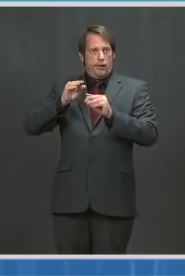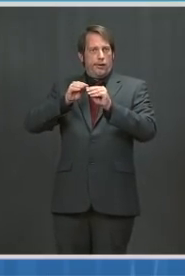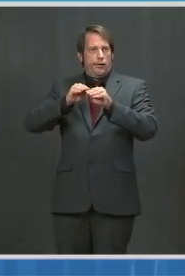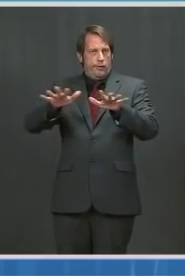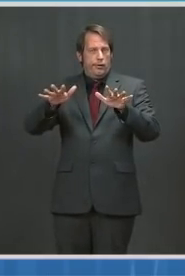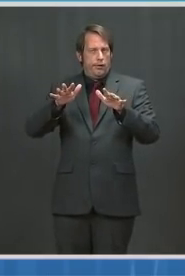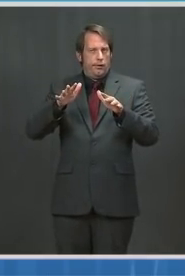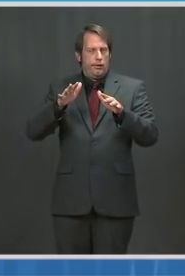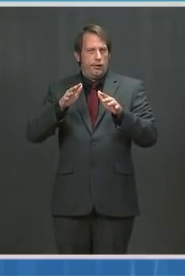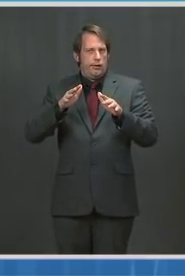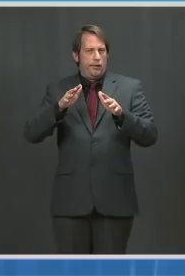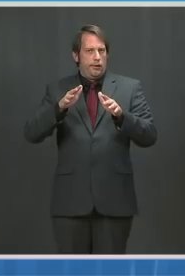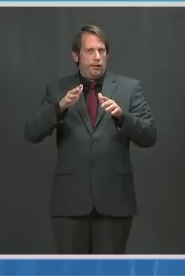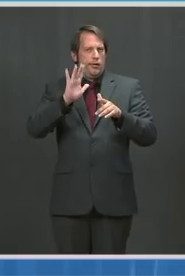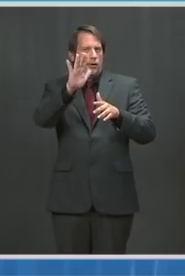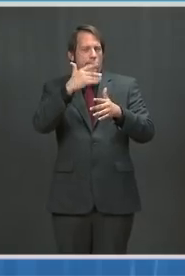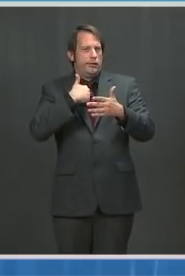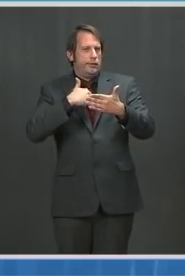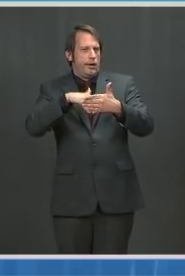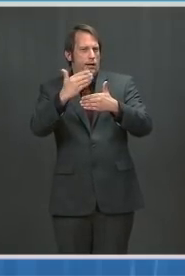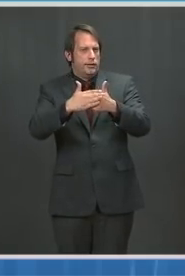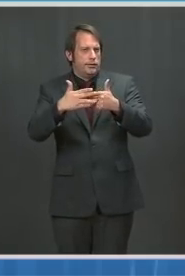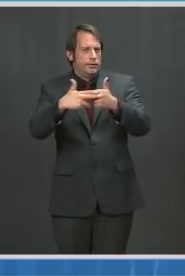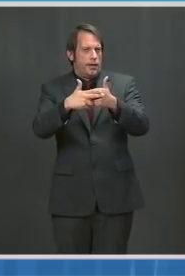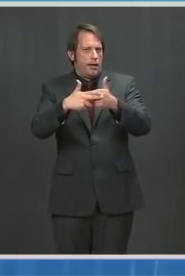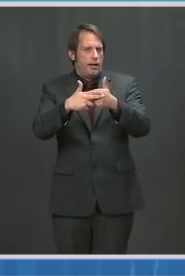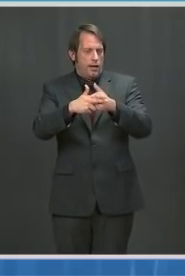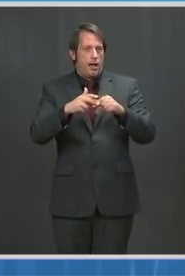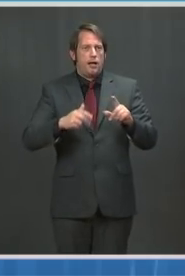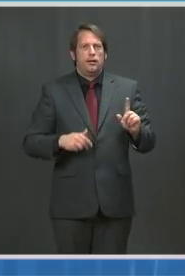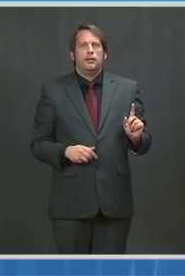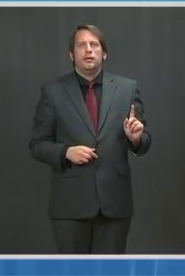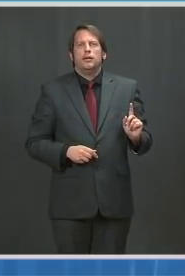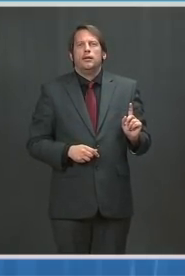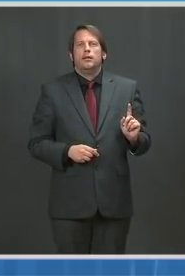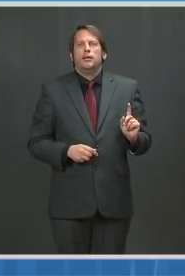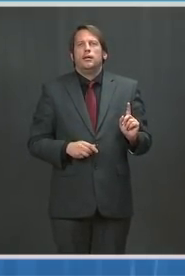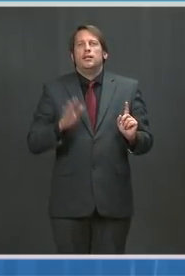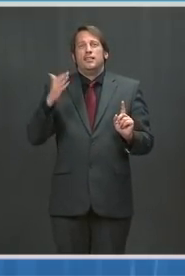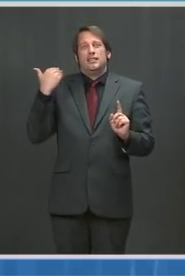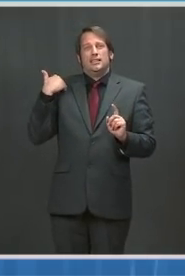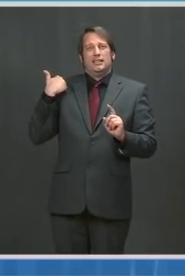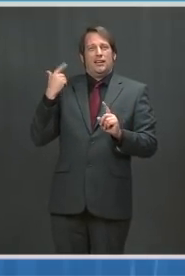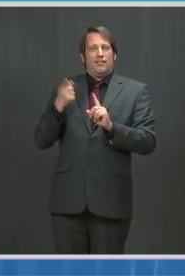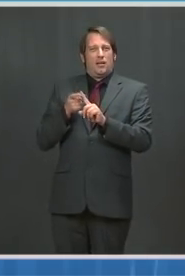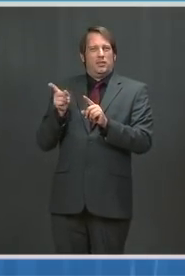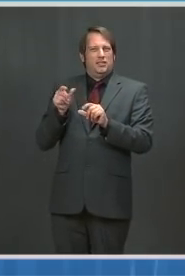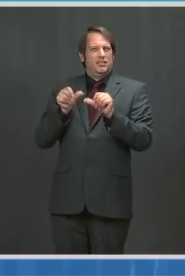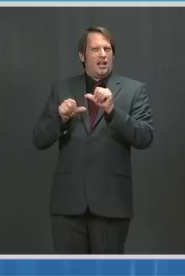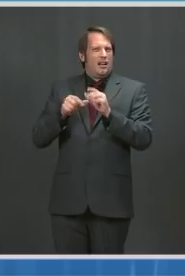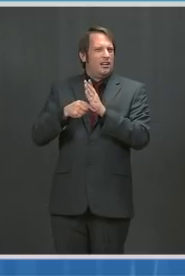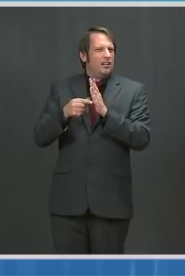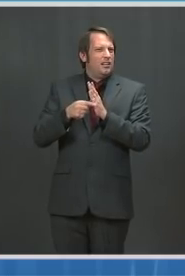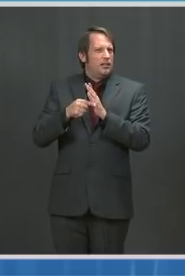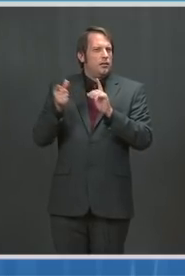This is a paper from Science, from a couple of months ago, which looked at the multiple immune memory responses,